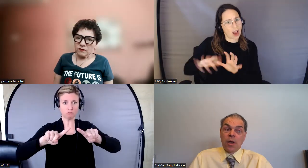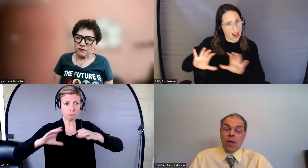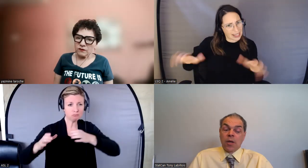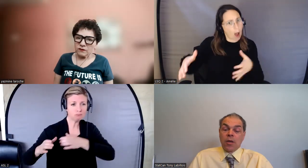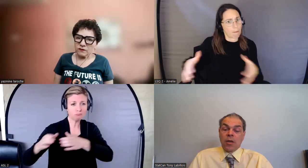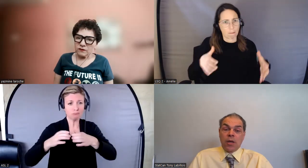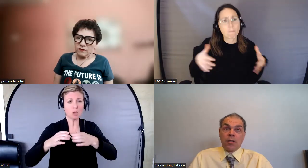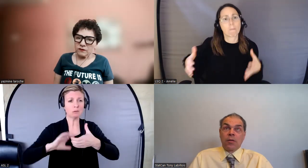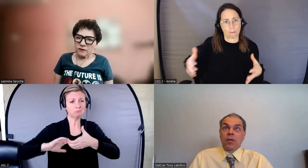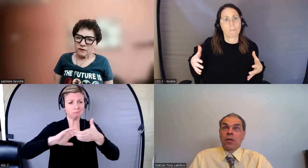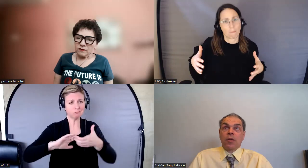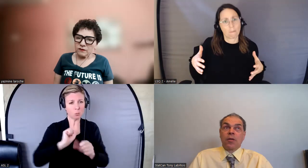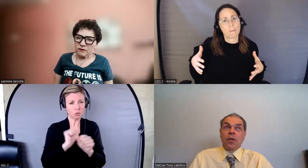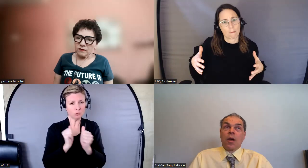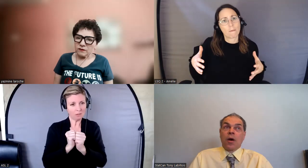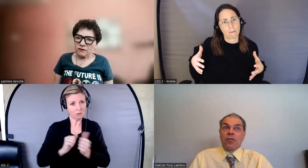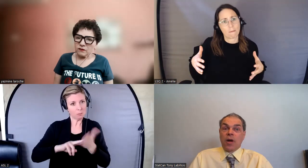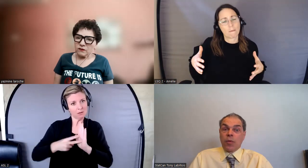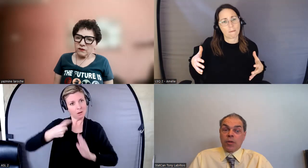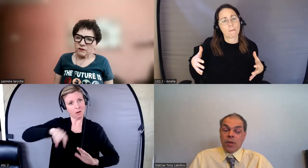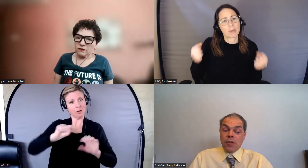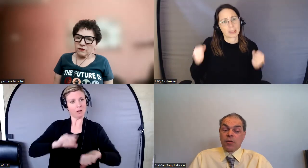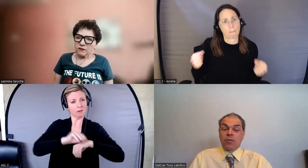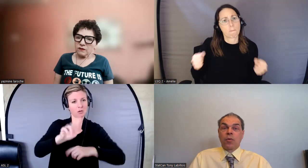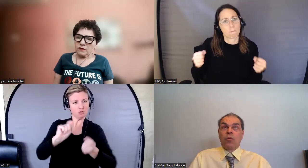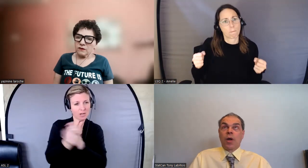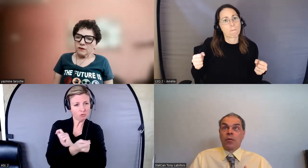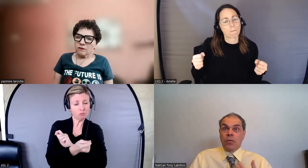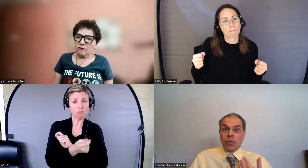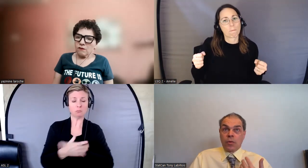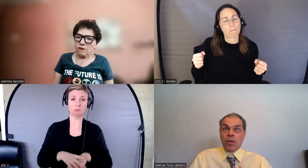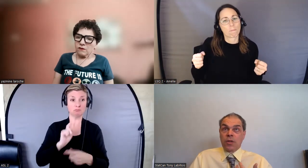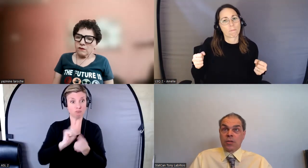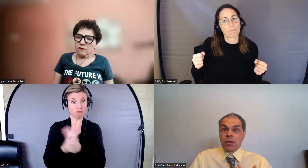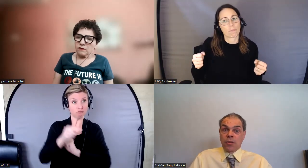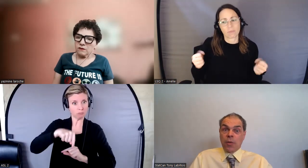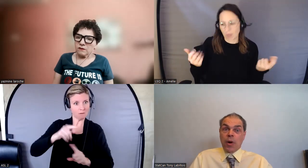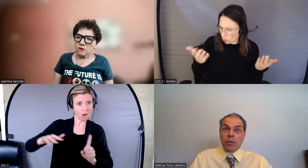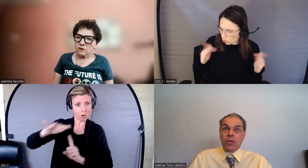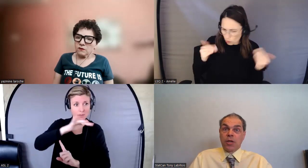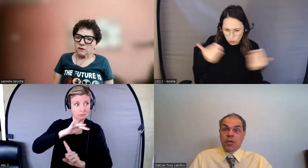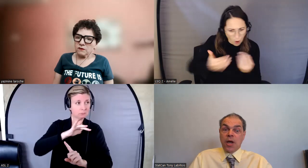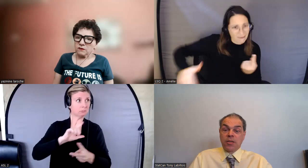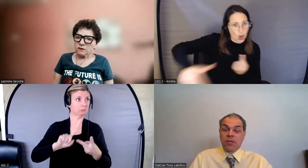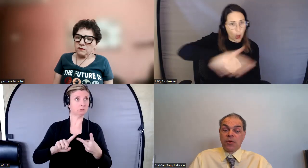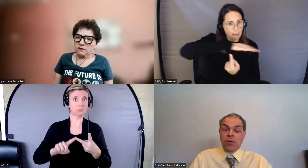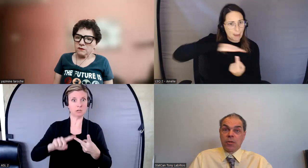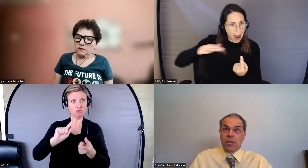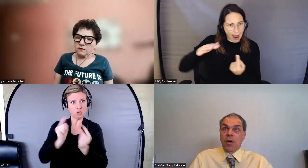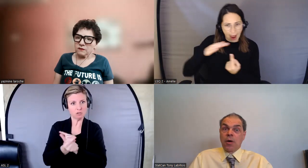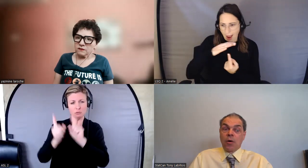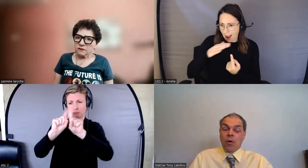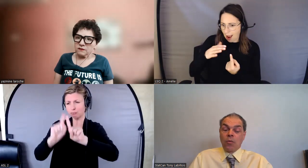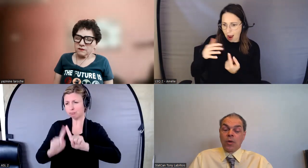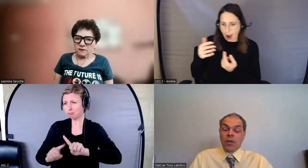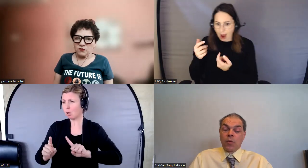told us in our environment in what is under a power to change as individuals or with our